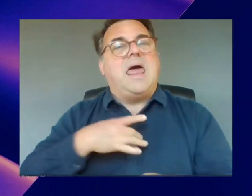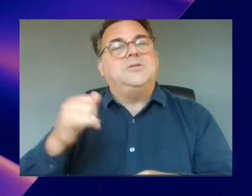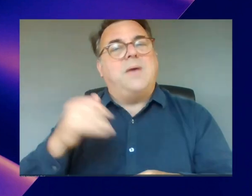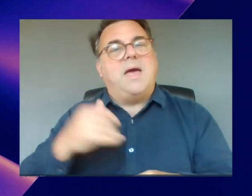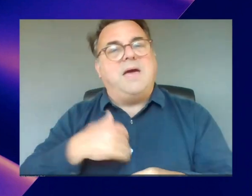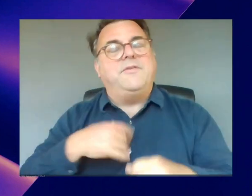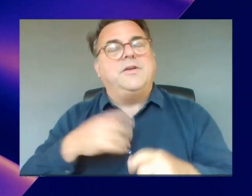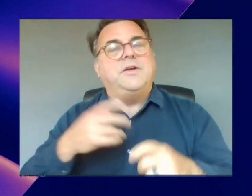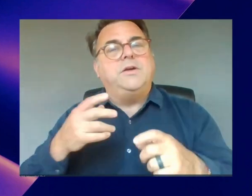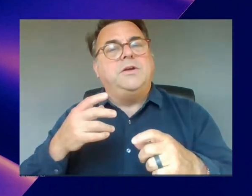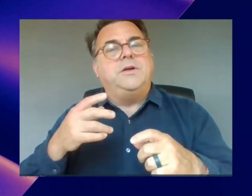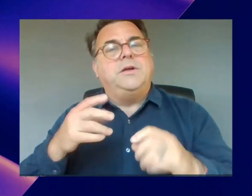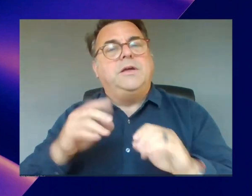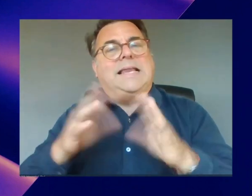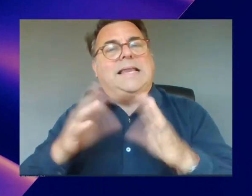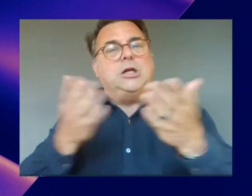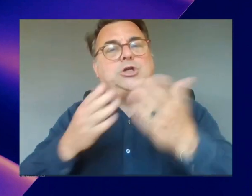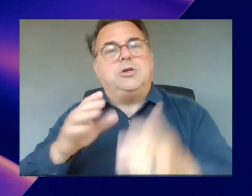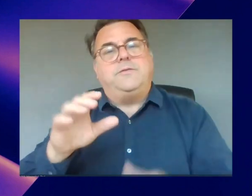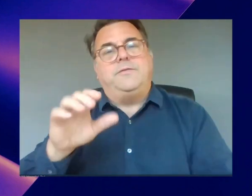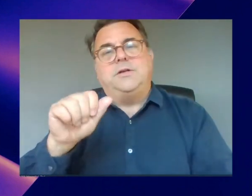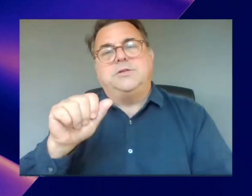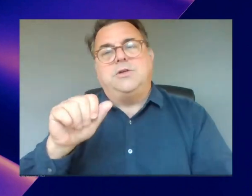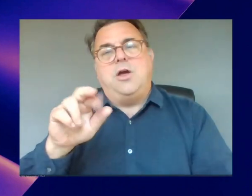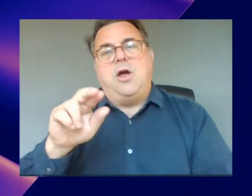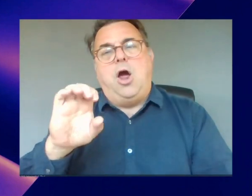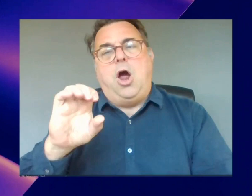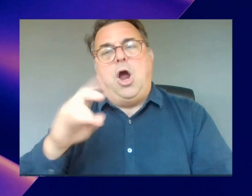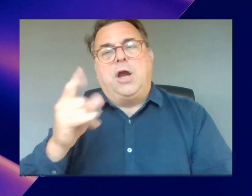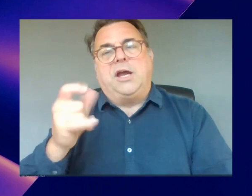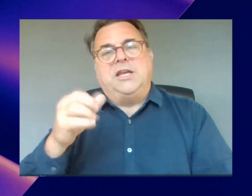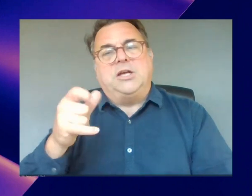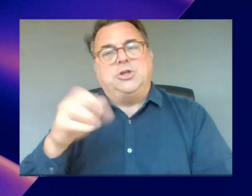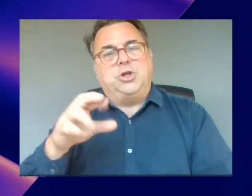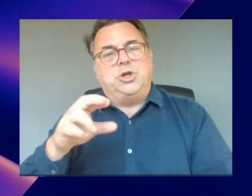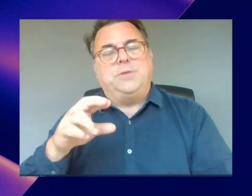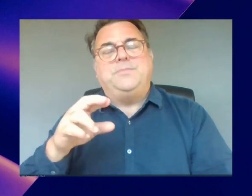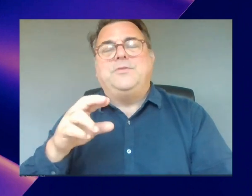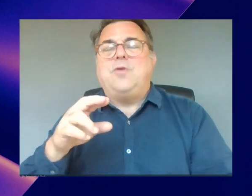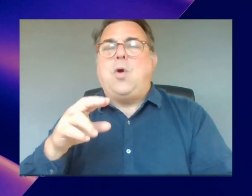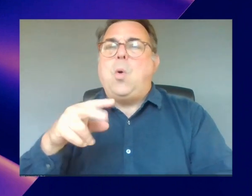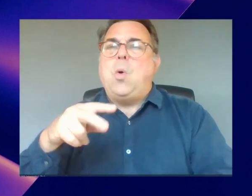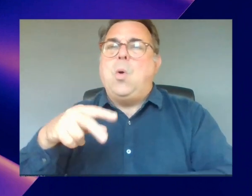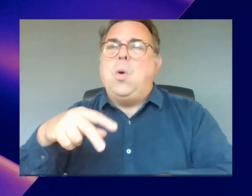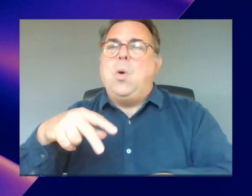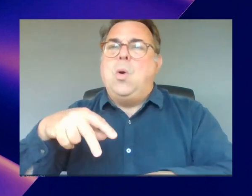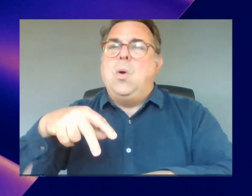So I'd like to kind of hit on that Lambda is a key component in serverless architecture. And we'll go into a use case today